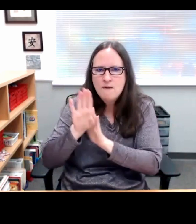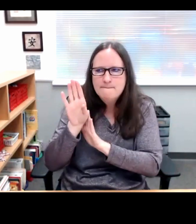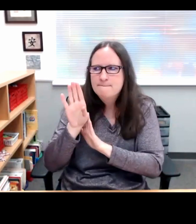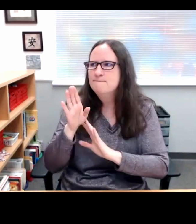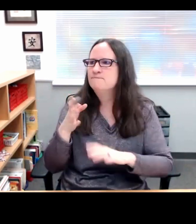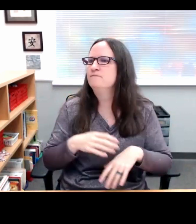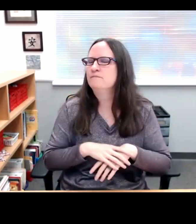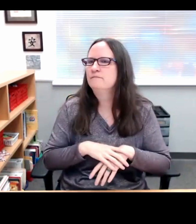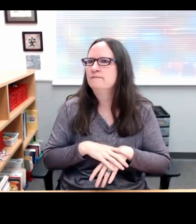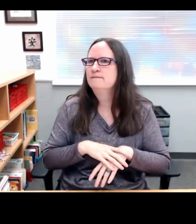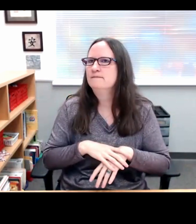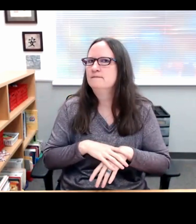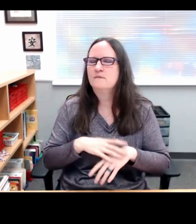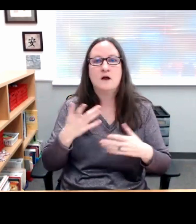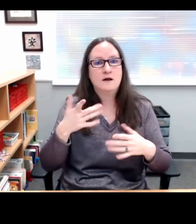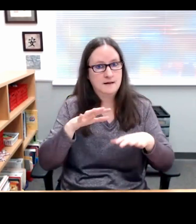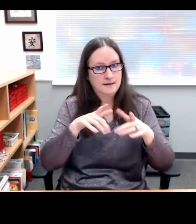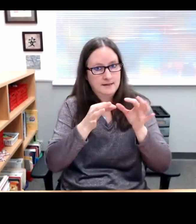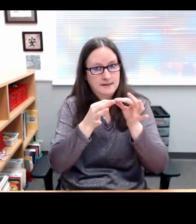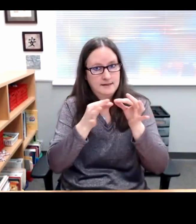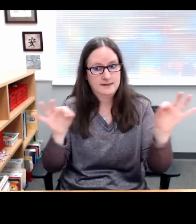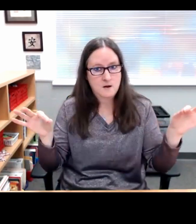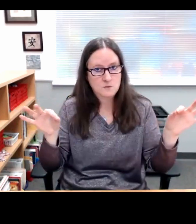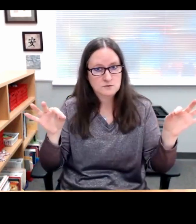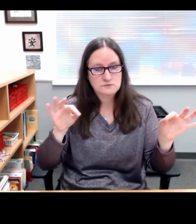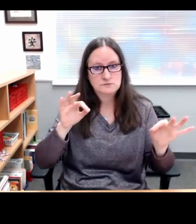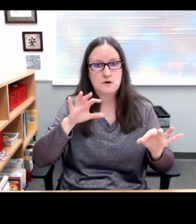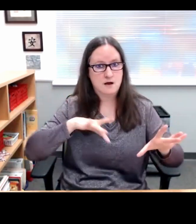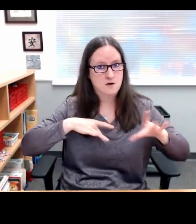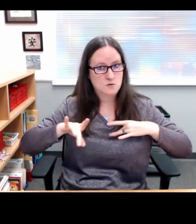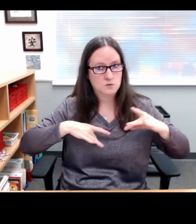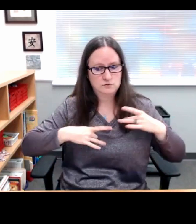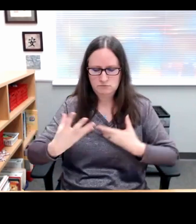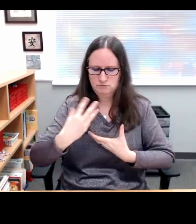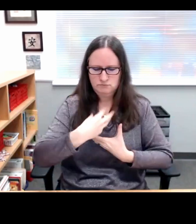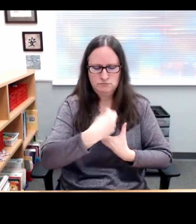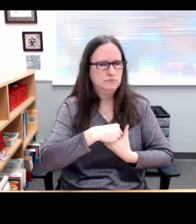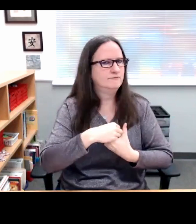and what they do, they're going to want to be more successful in literacy and language acquisition,